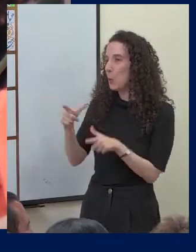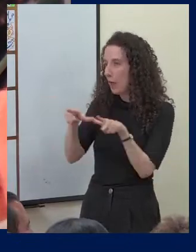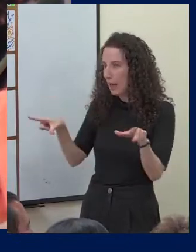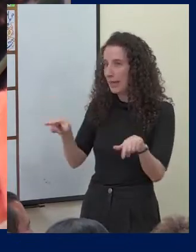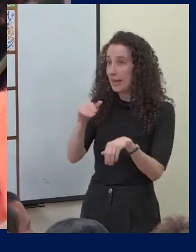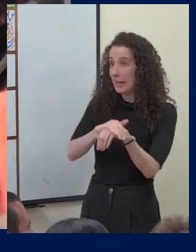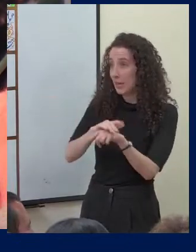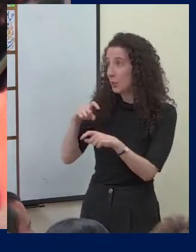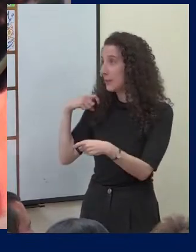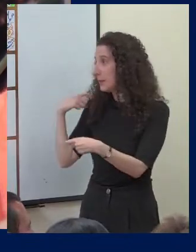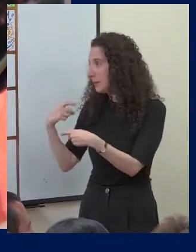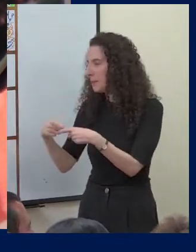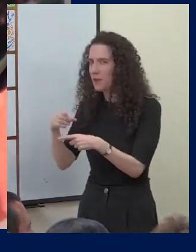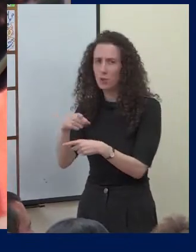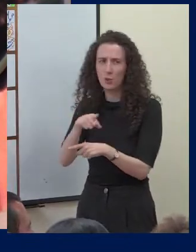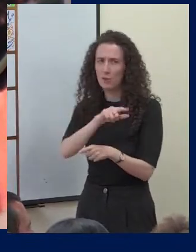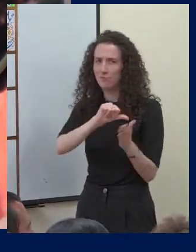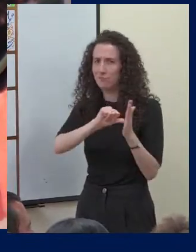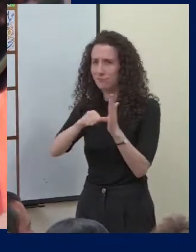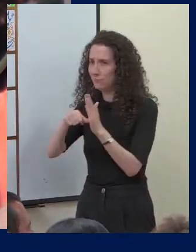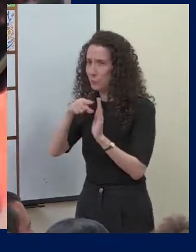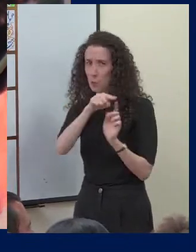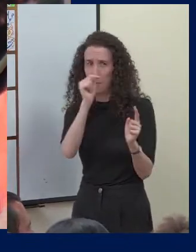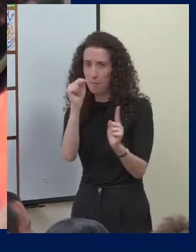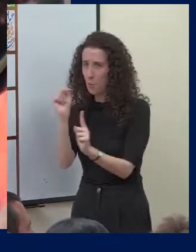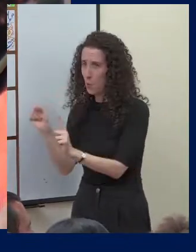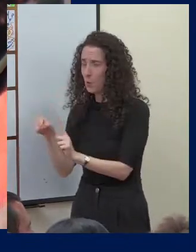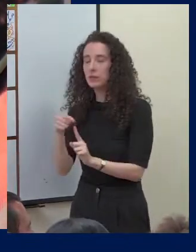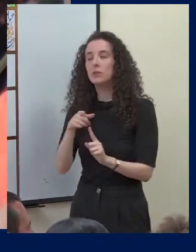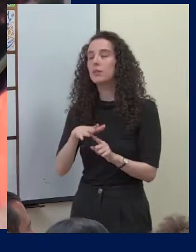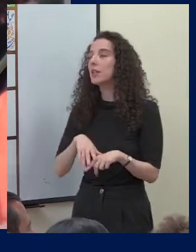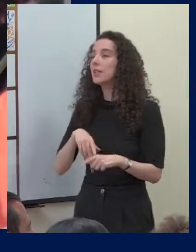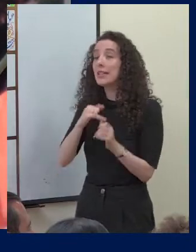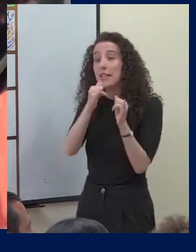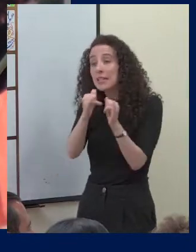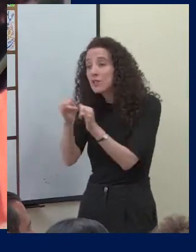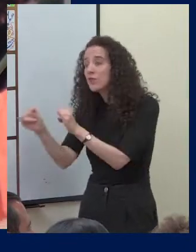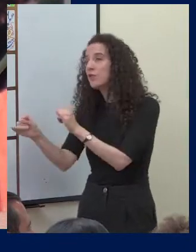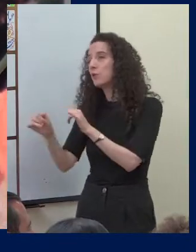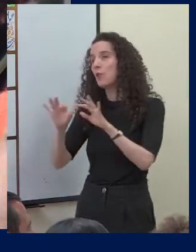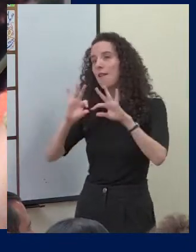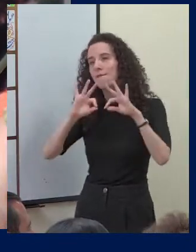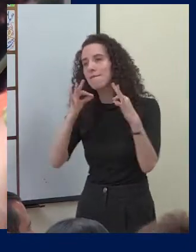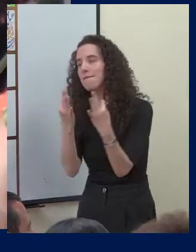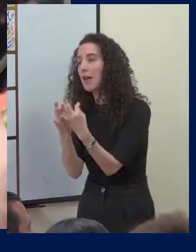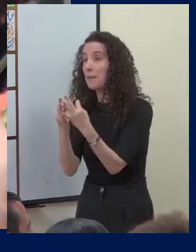that is already been said at this table. This individual, family, and community based services.